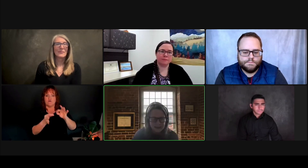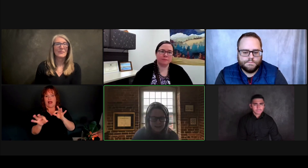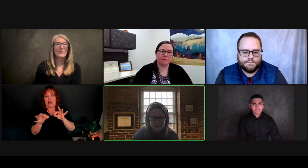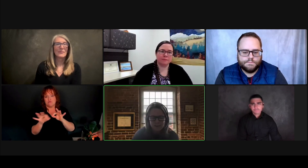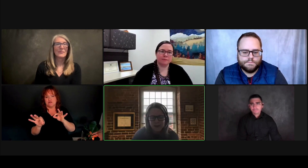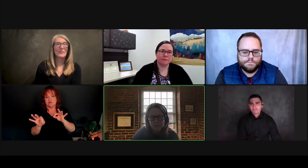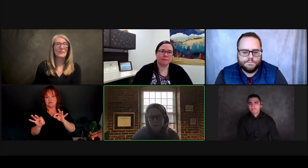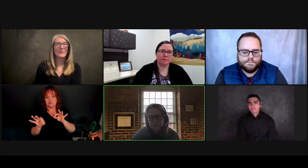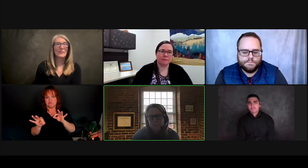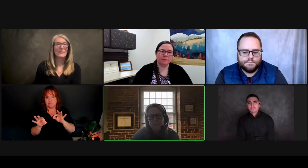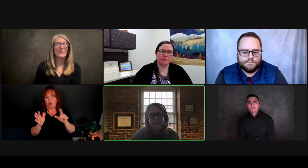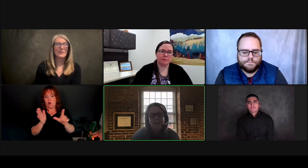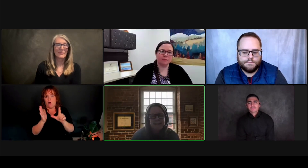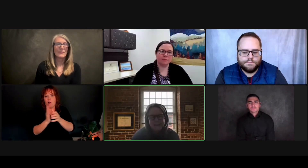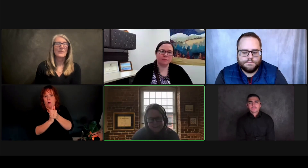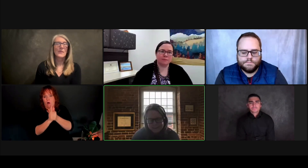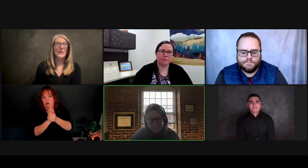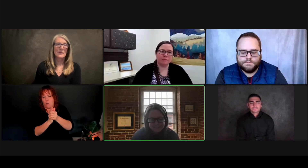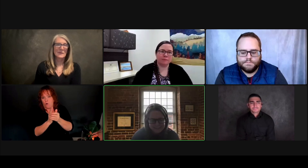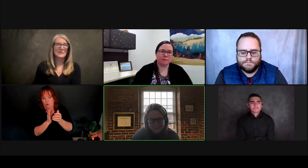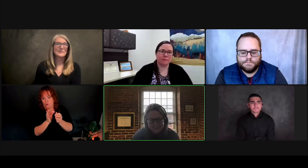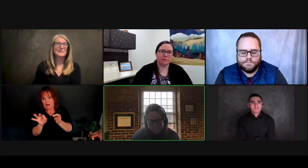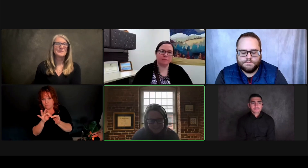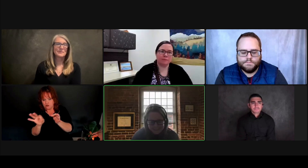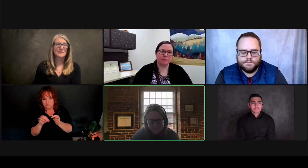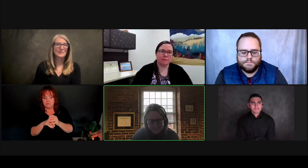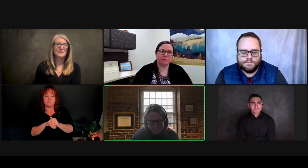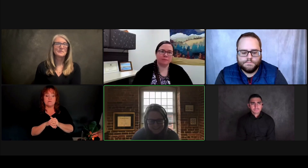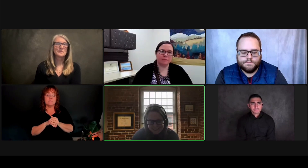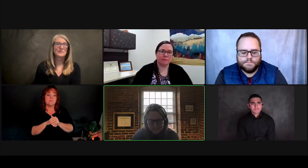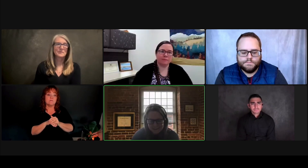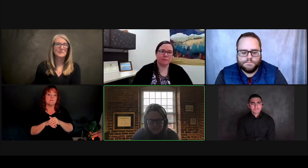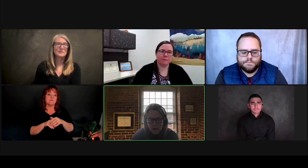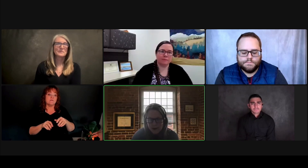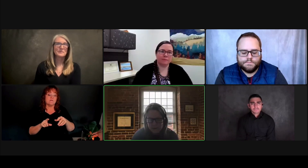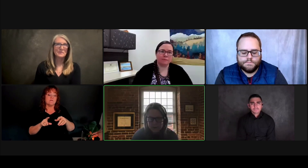So they were meeting the requirement.